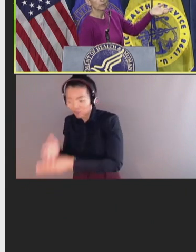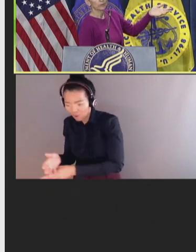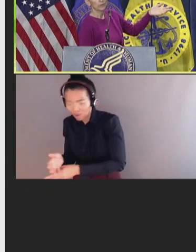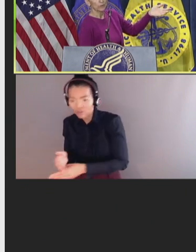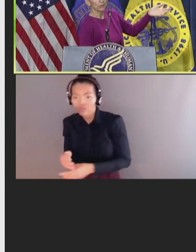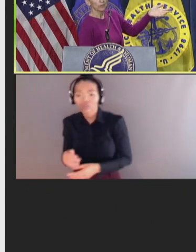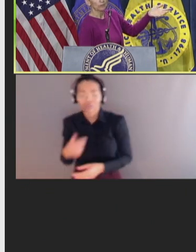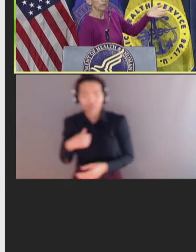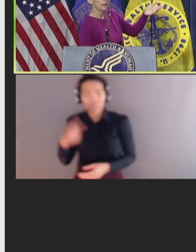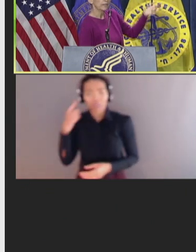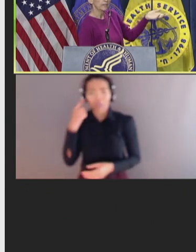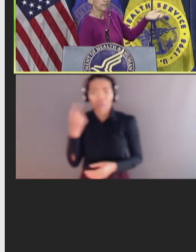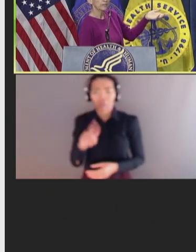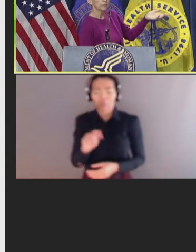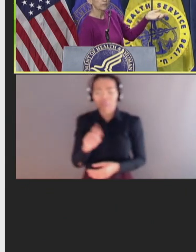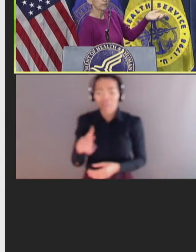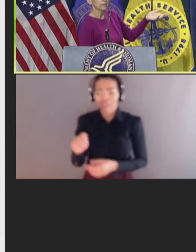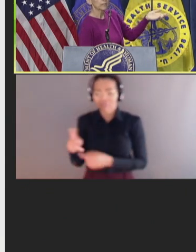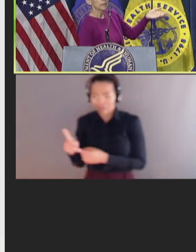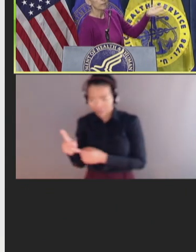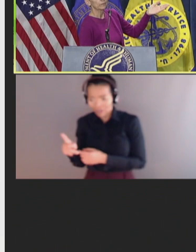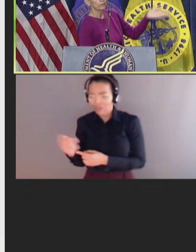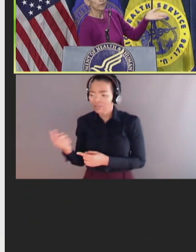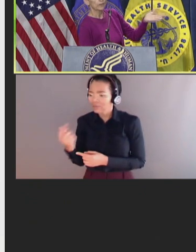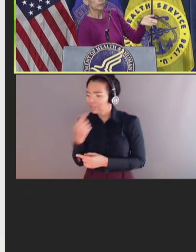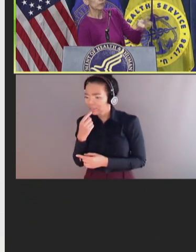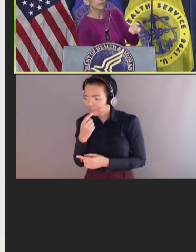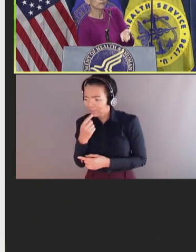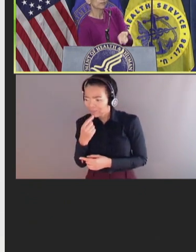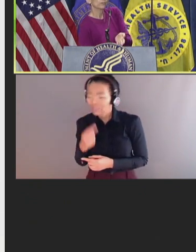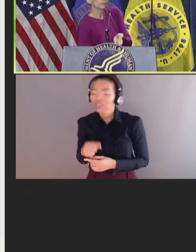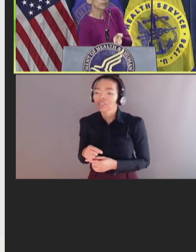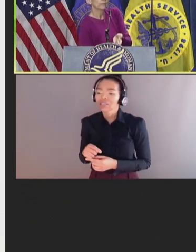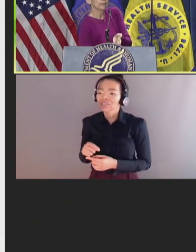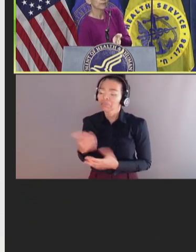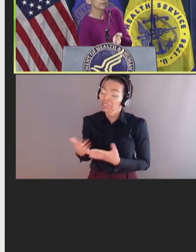something I might get interested, but from there to my decision to get a vaccine is a